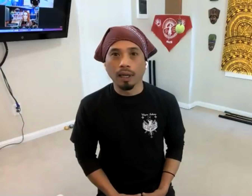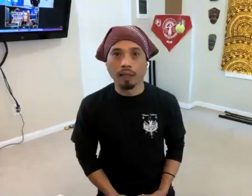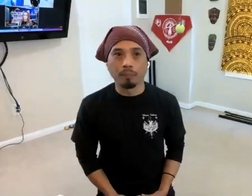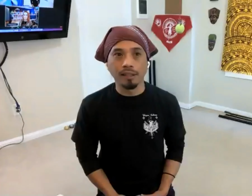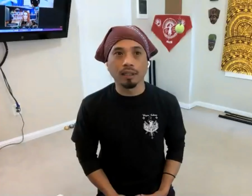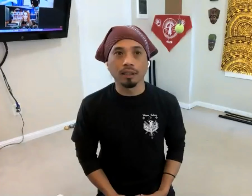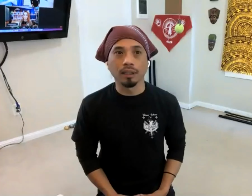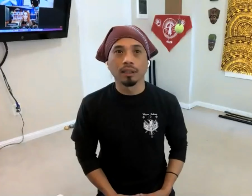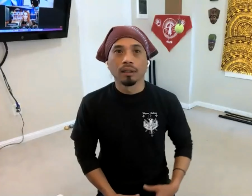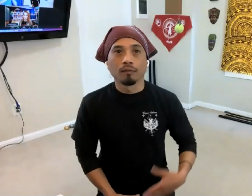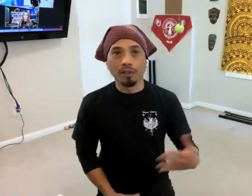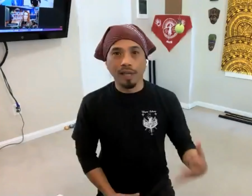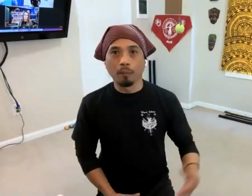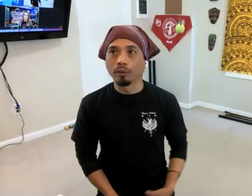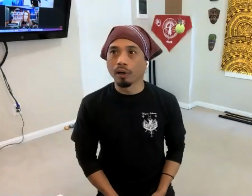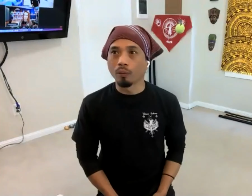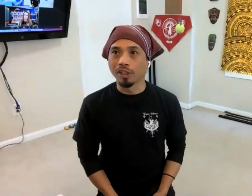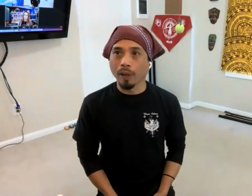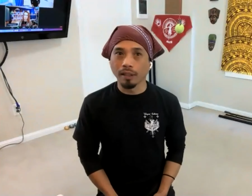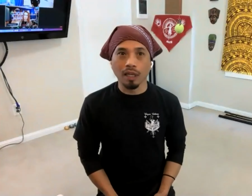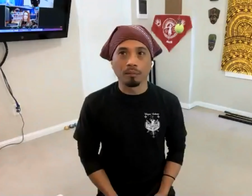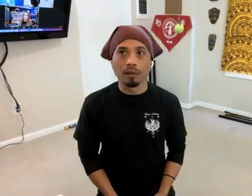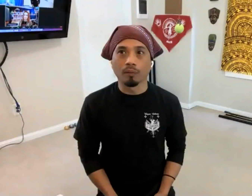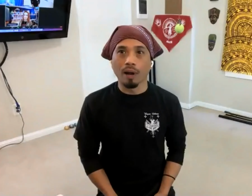THE PEOPLE. BASICALLY FOR EXAMPLE WHEN